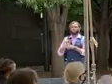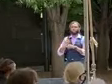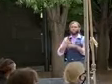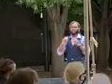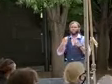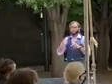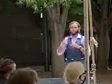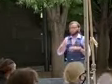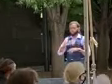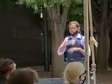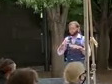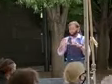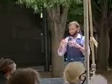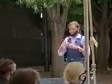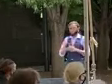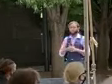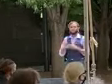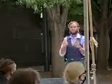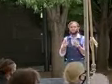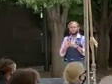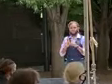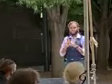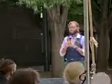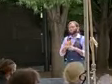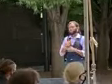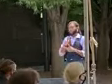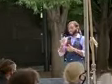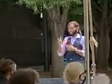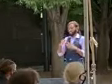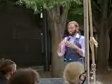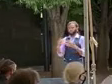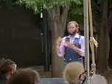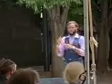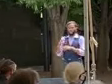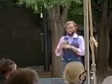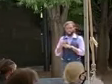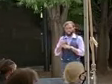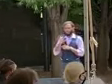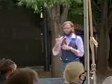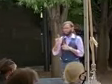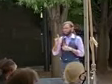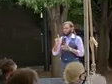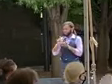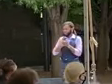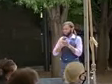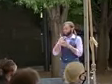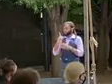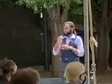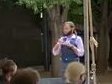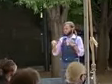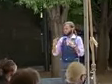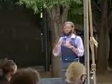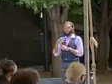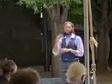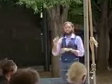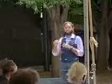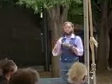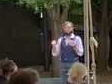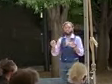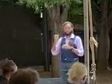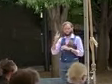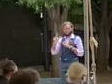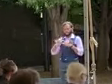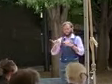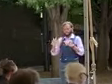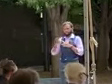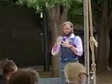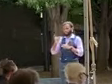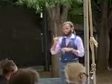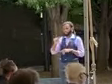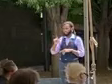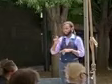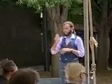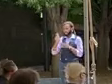She earned her law degree and a Master's degree at the same time from Yale University.